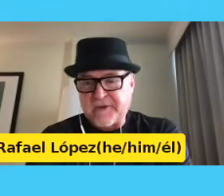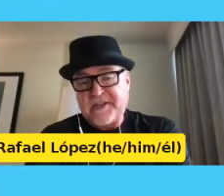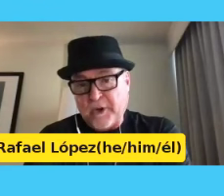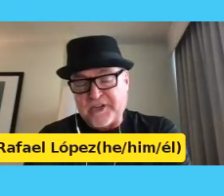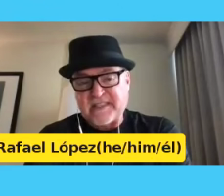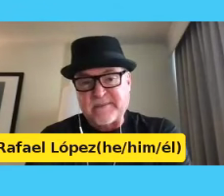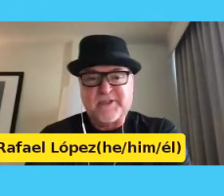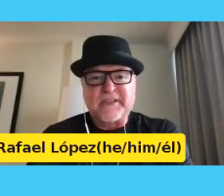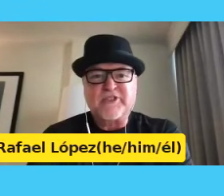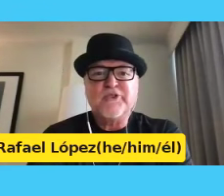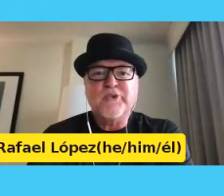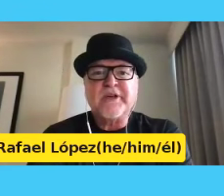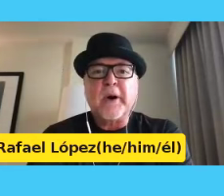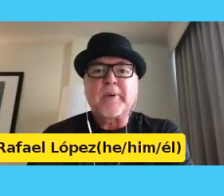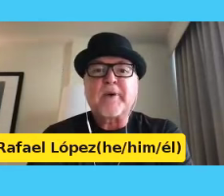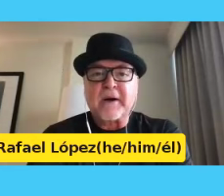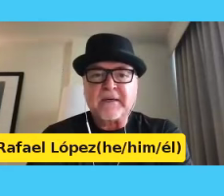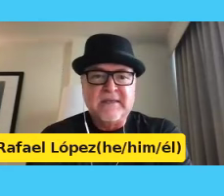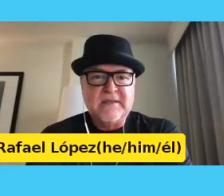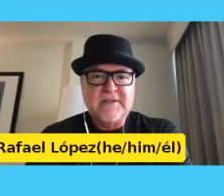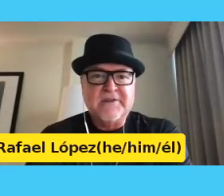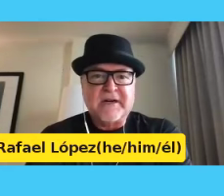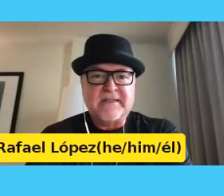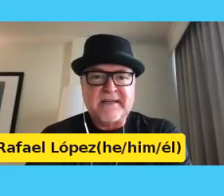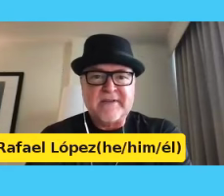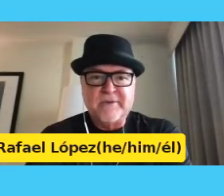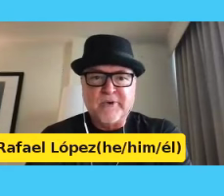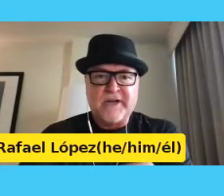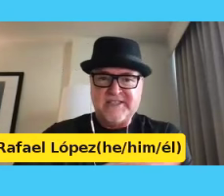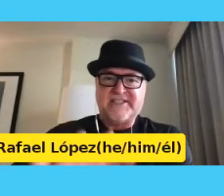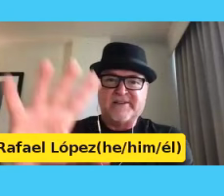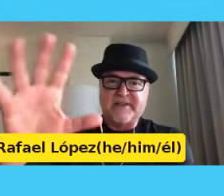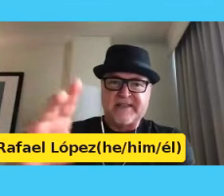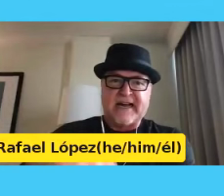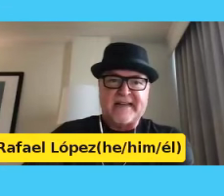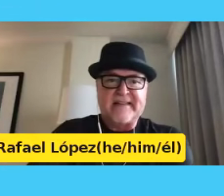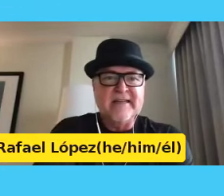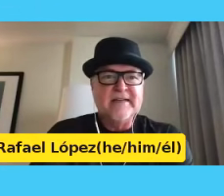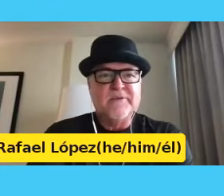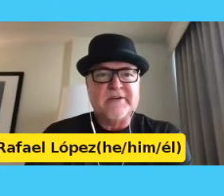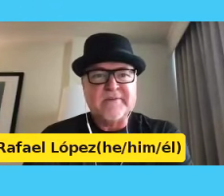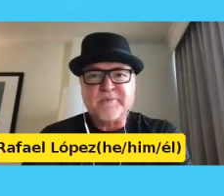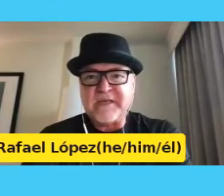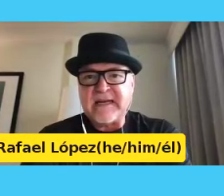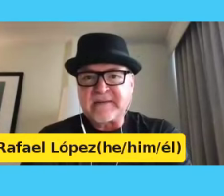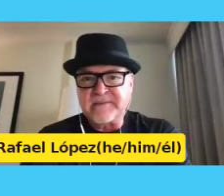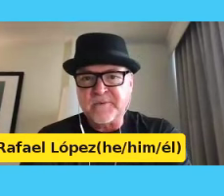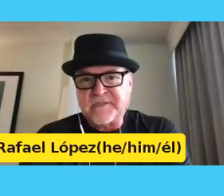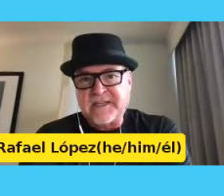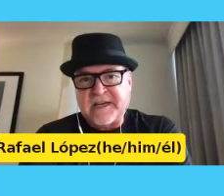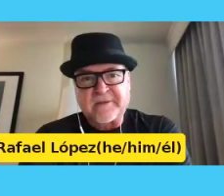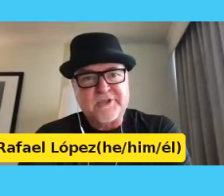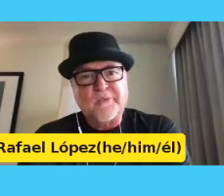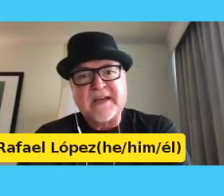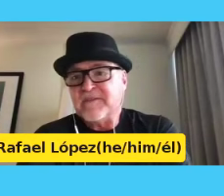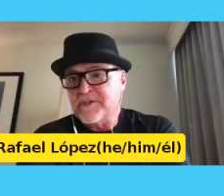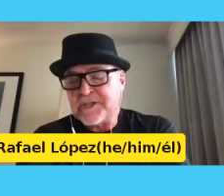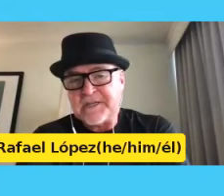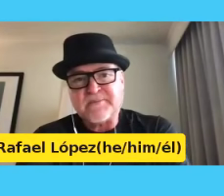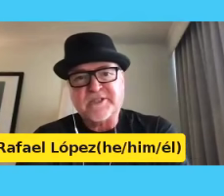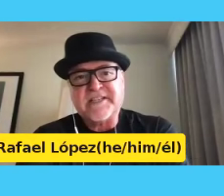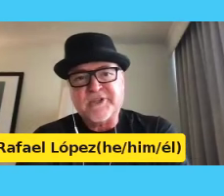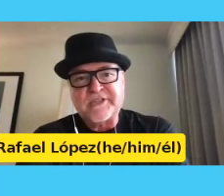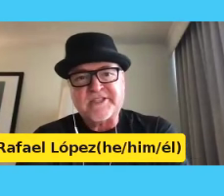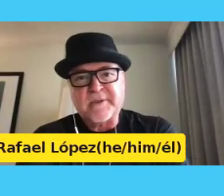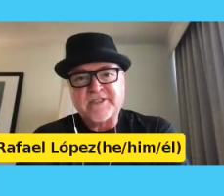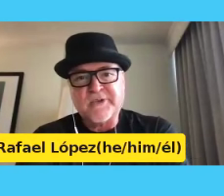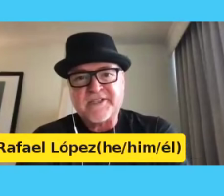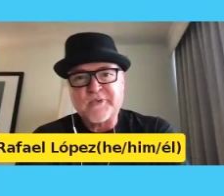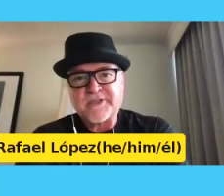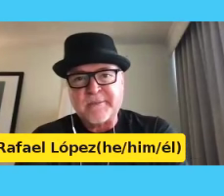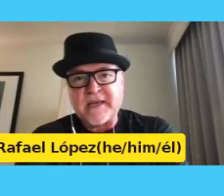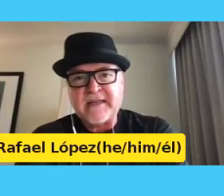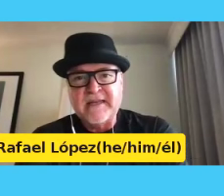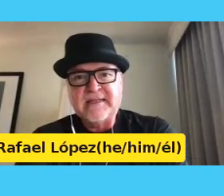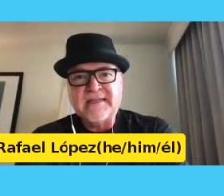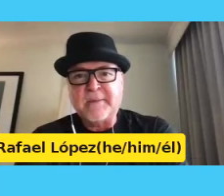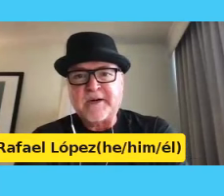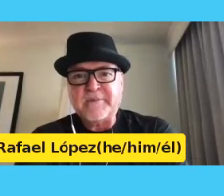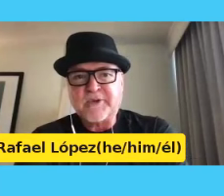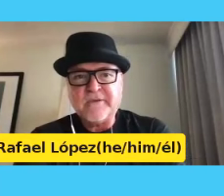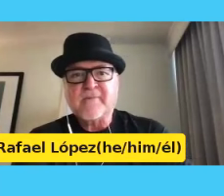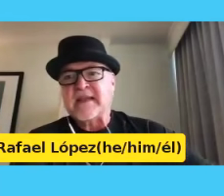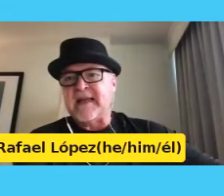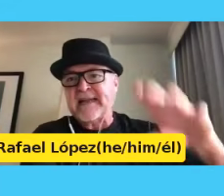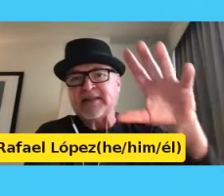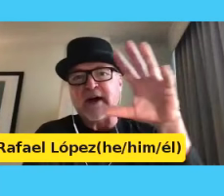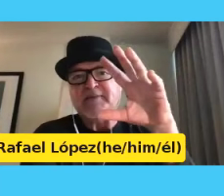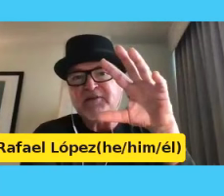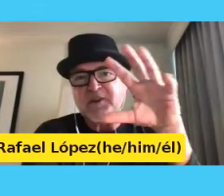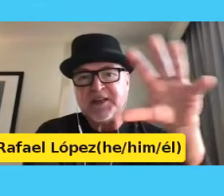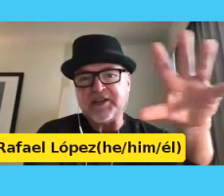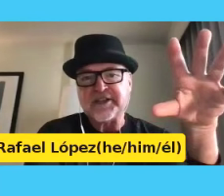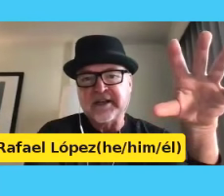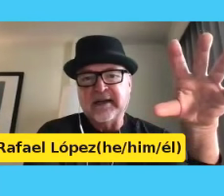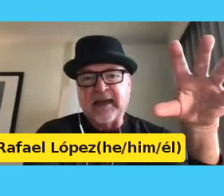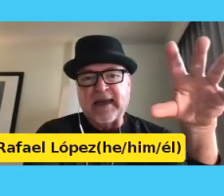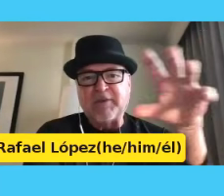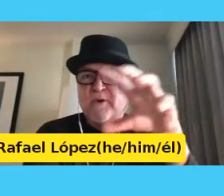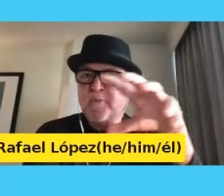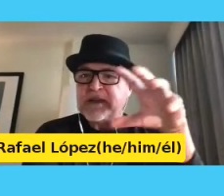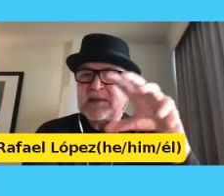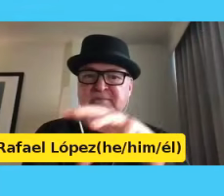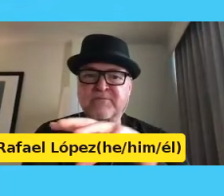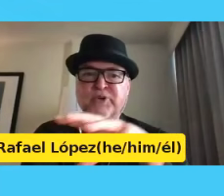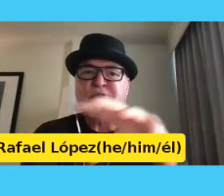and ten or five minutes you can go back and paint over it. It like the mistake never happened. Next slide. So here we are. We actually did the actual line drawing and as you can see, these are high school kids. What I like to do. Because some of these murals are very tall,